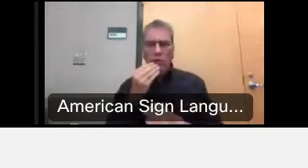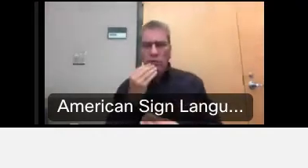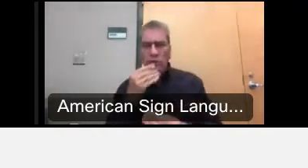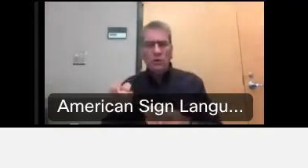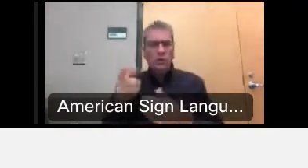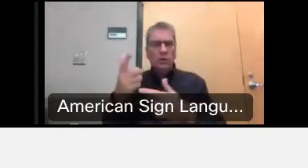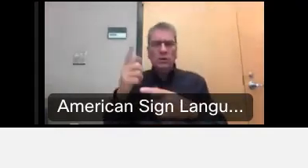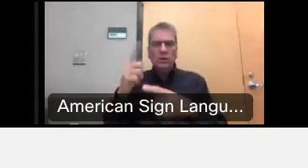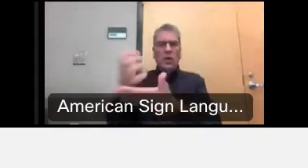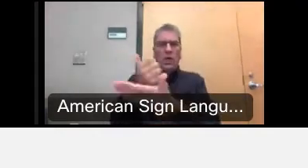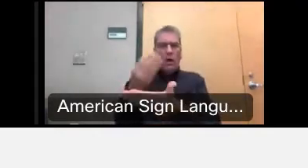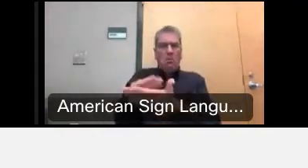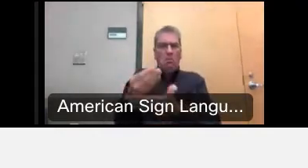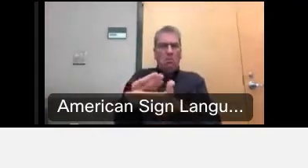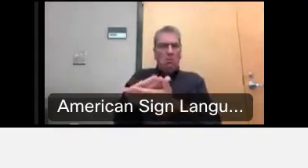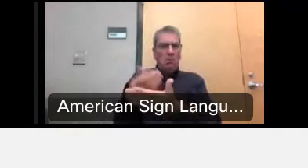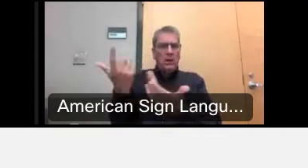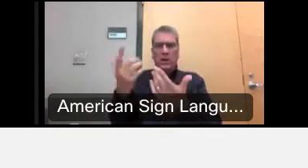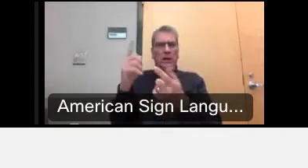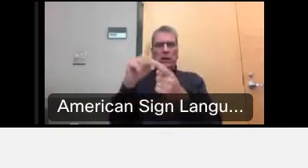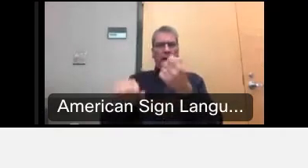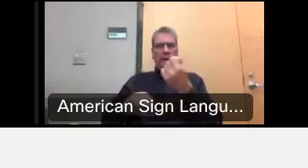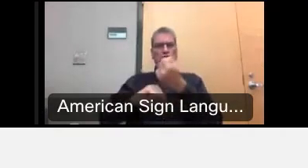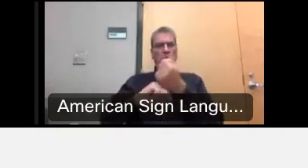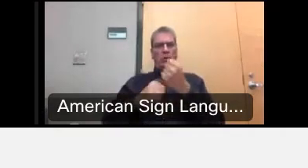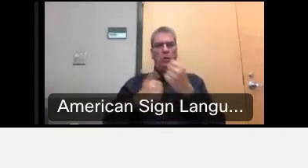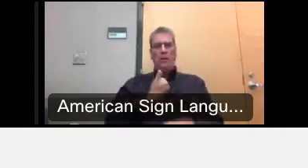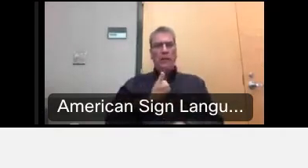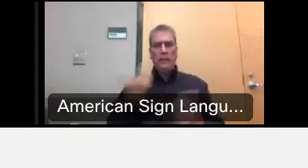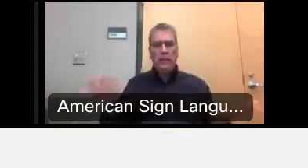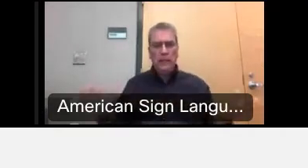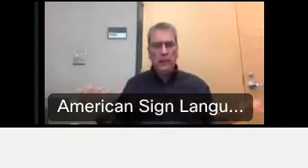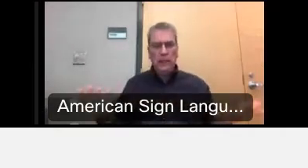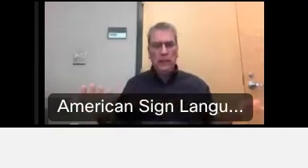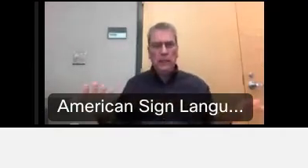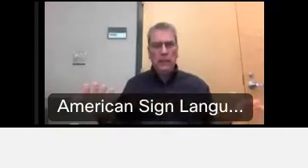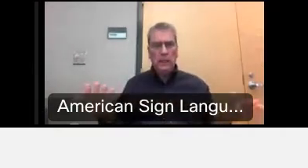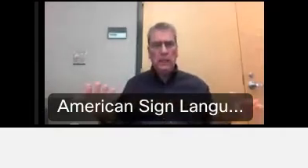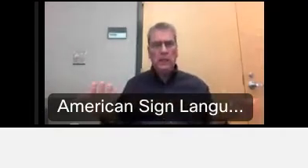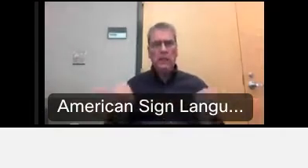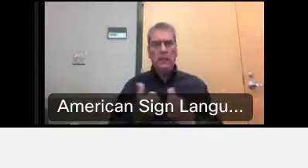you have collapsed the ability to support the society clearly a catastrophe.